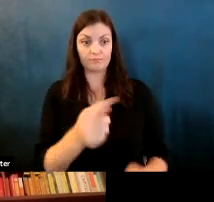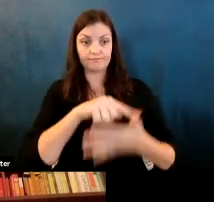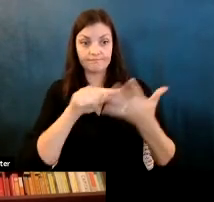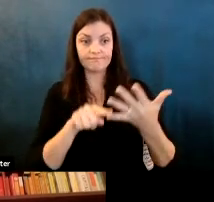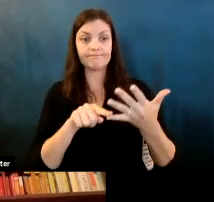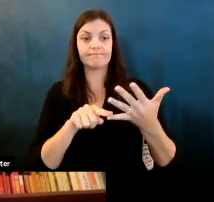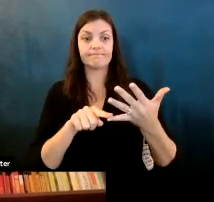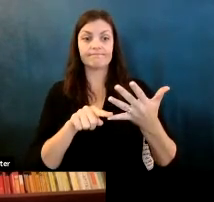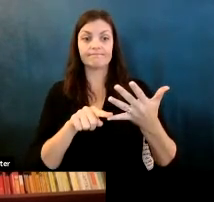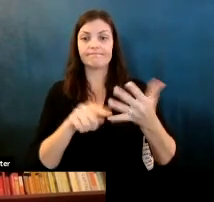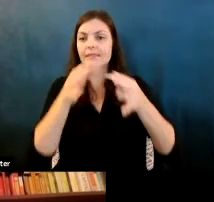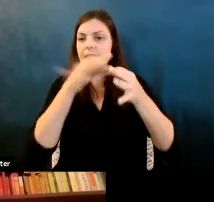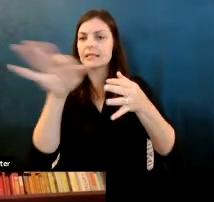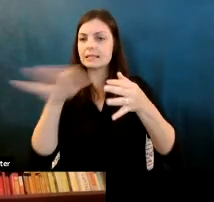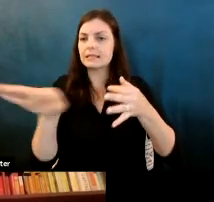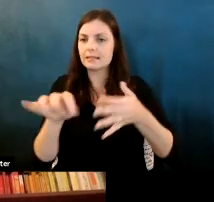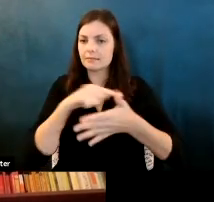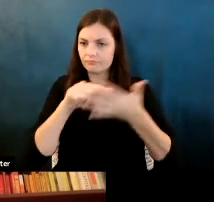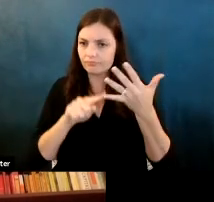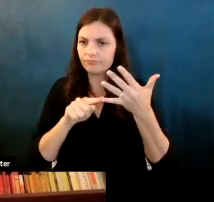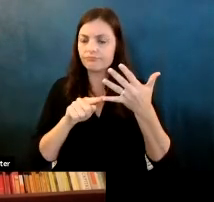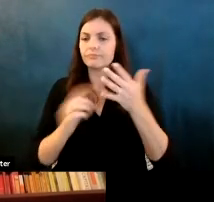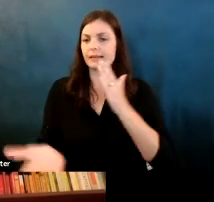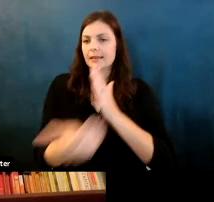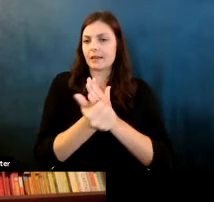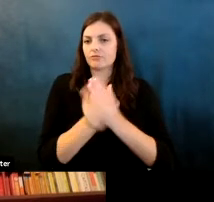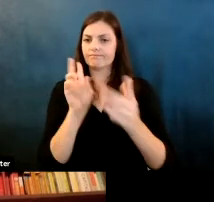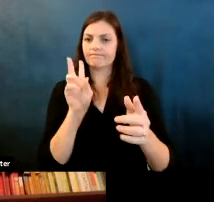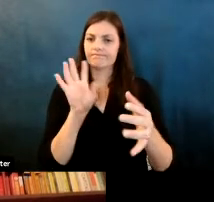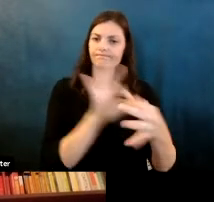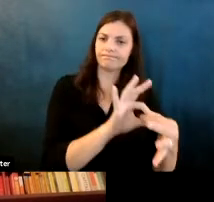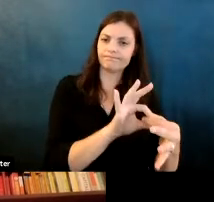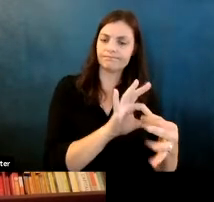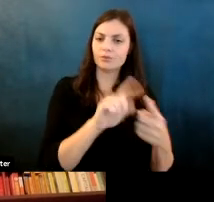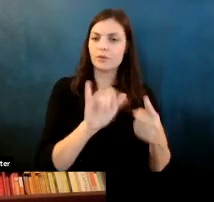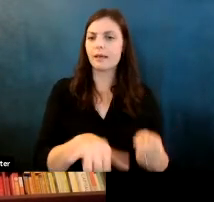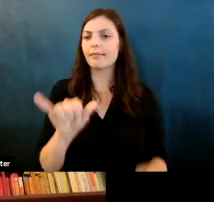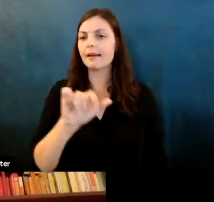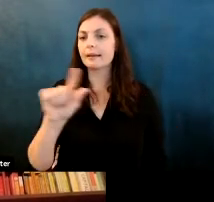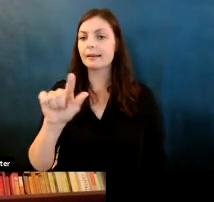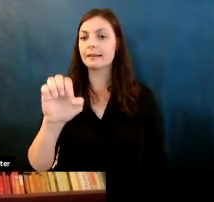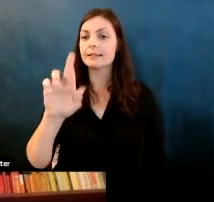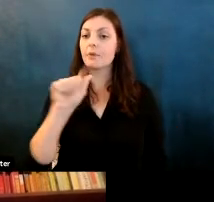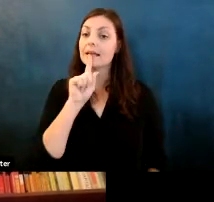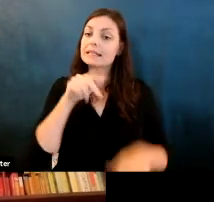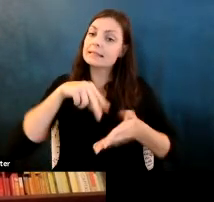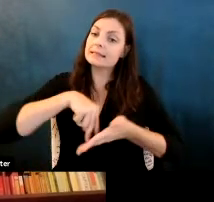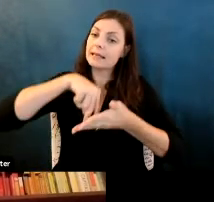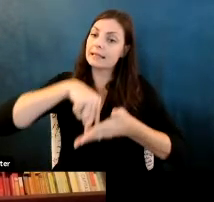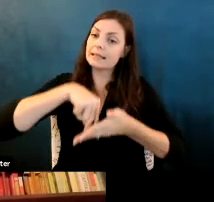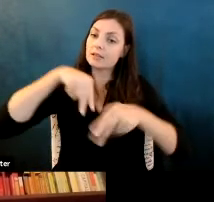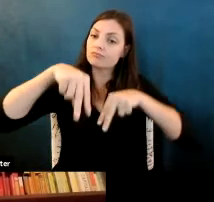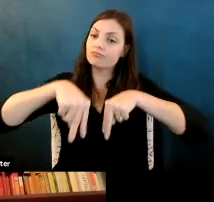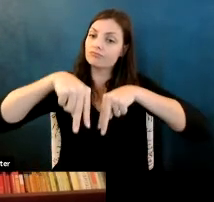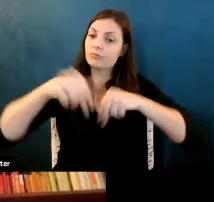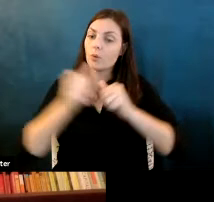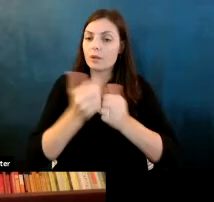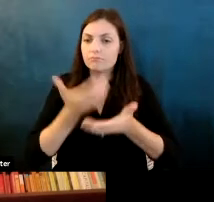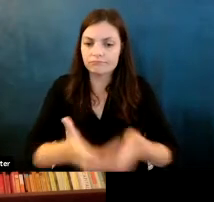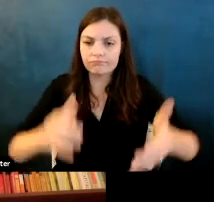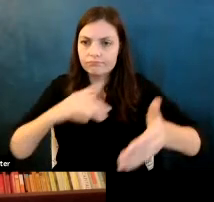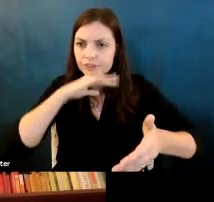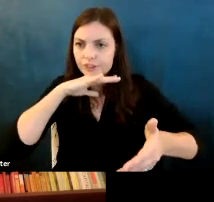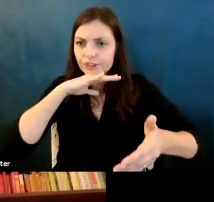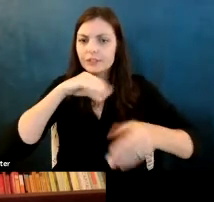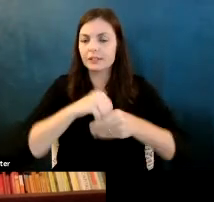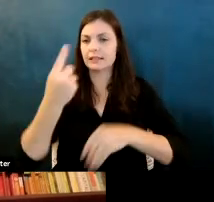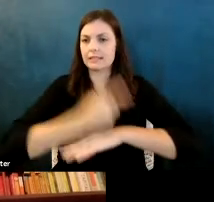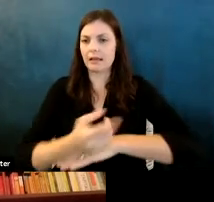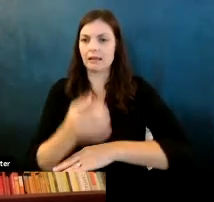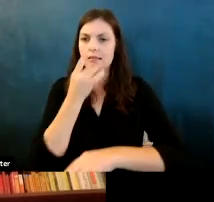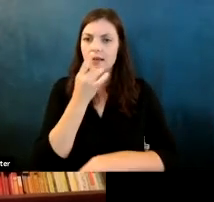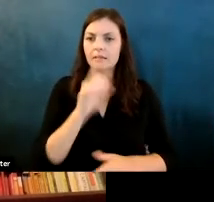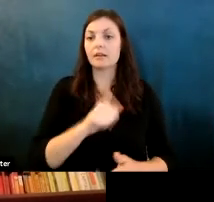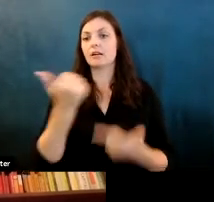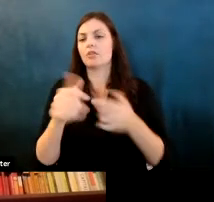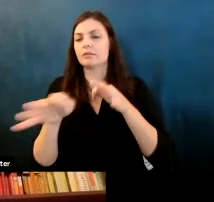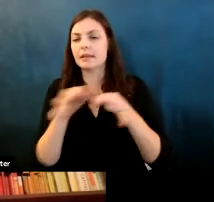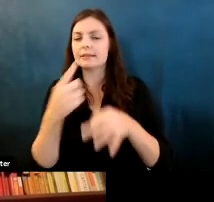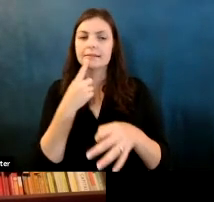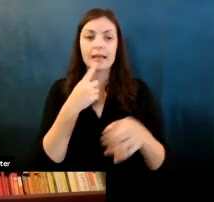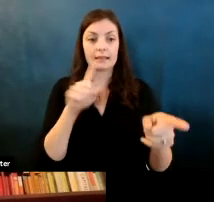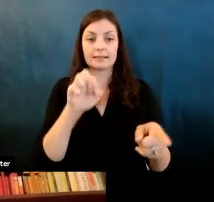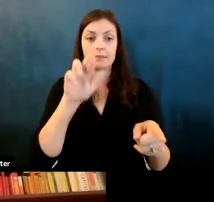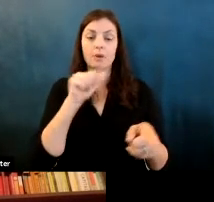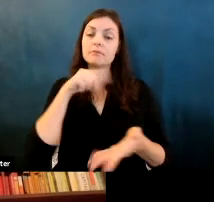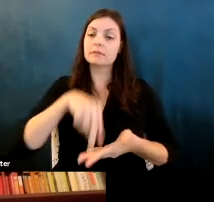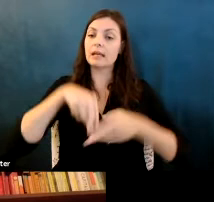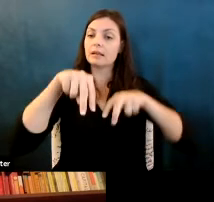Fernanda Viegas: Five sentences that have been attached so things like zim zebras standing with both dirt in daylight, and then a zebra standing over a metal in a field, and so forth, so you get a sense of what this data set.